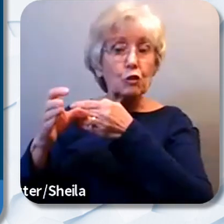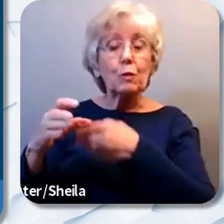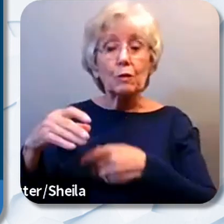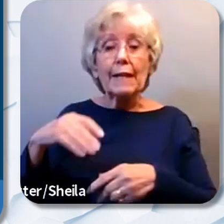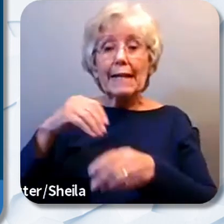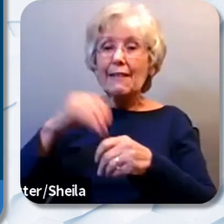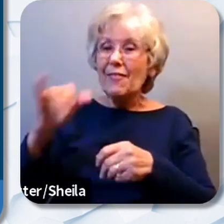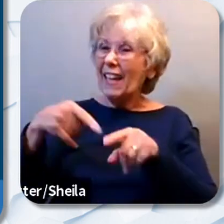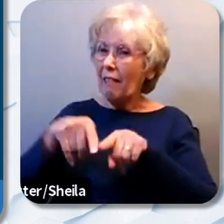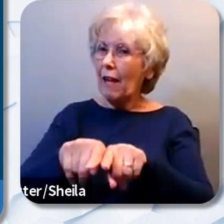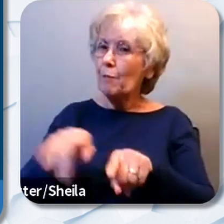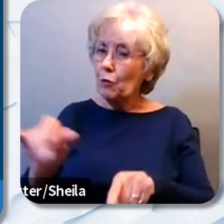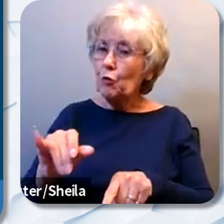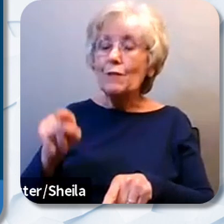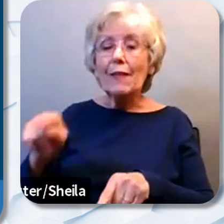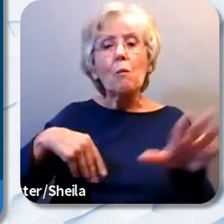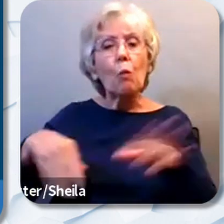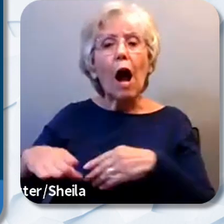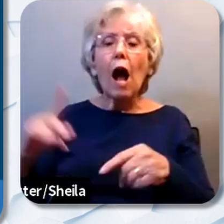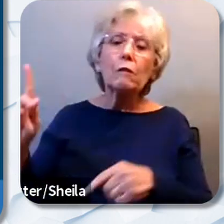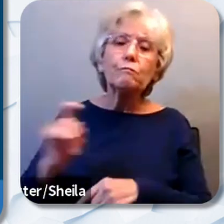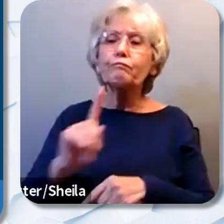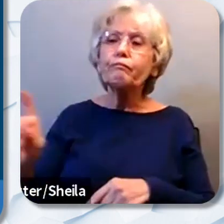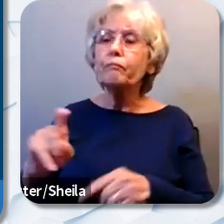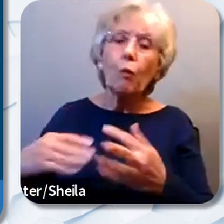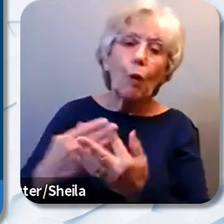alignment, as well as they do walk through with their areas superintendents as they, as I do walk